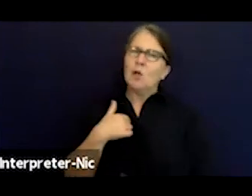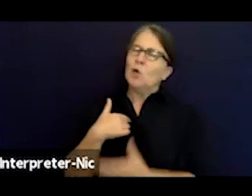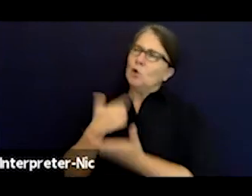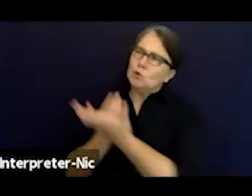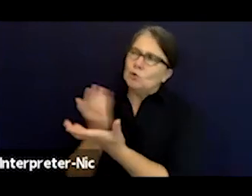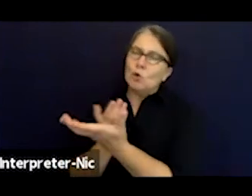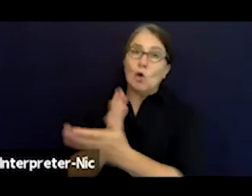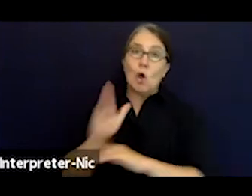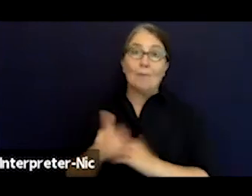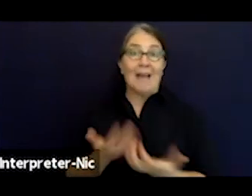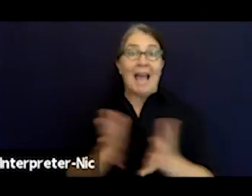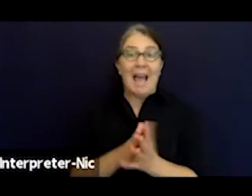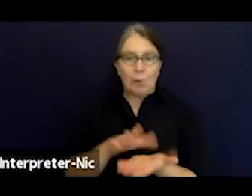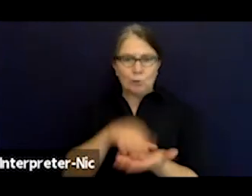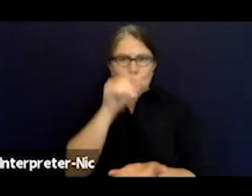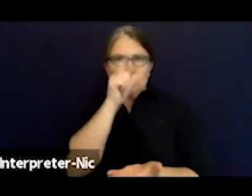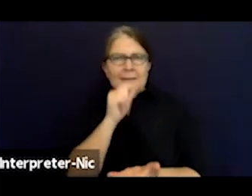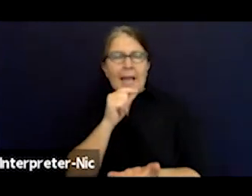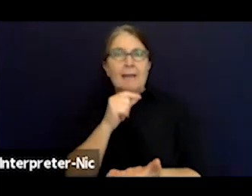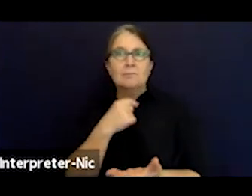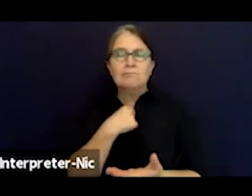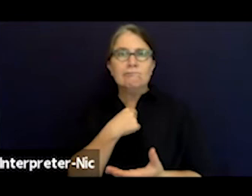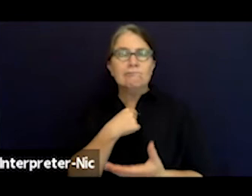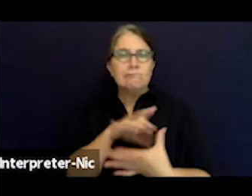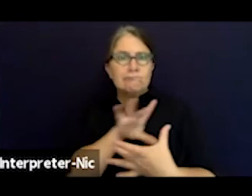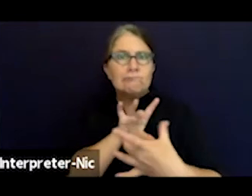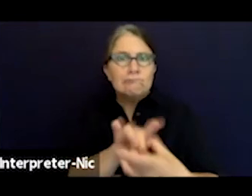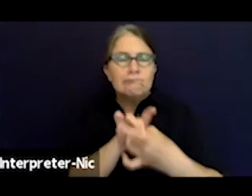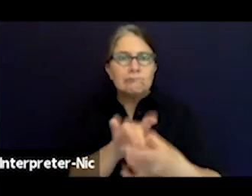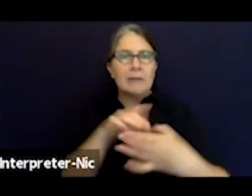there on the first day of class and they will persist to take the final examination.